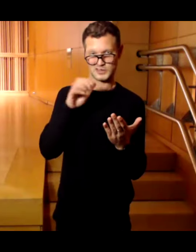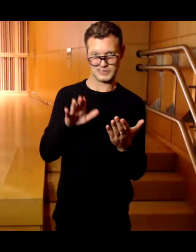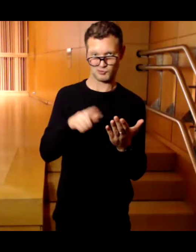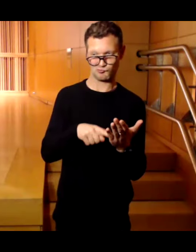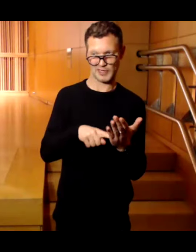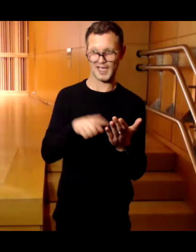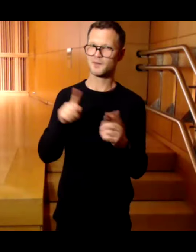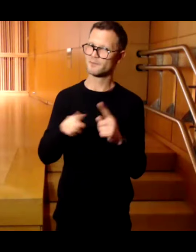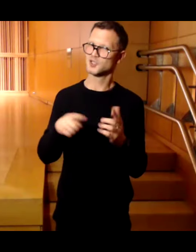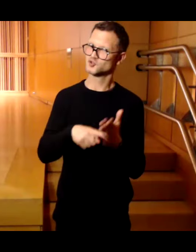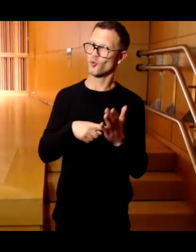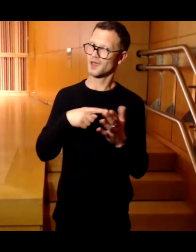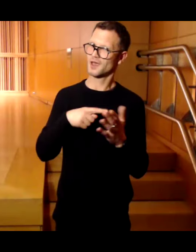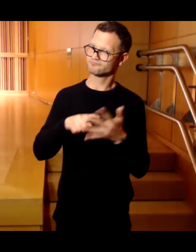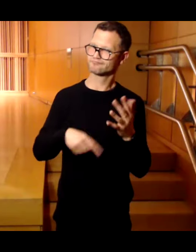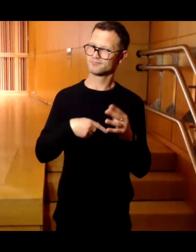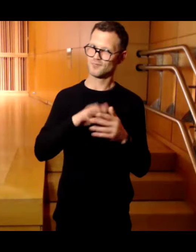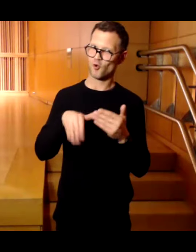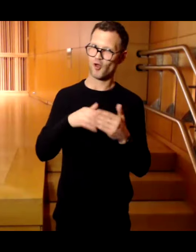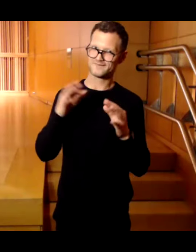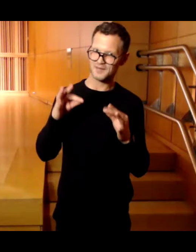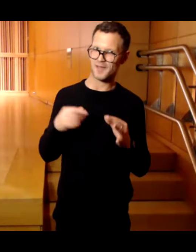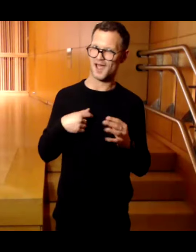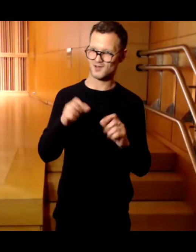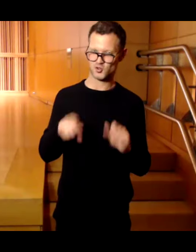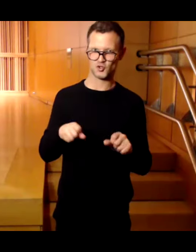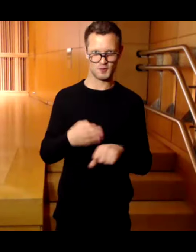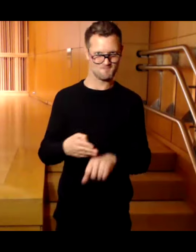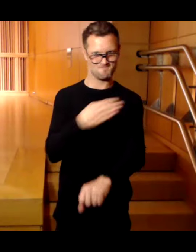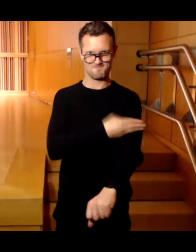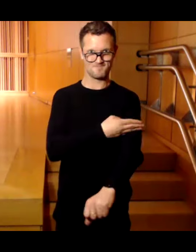His unwavering belief in my work, in spite of my many, many procrastinations.